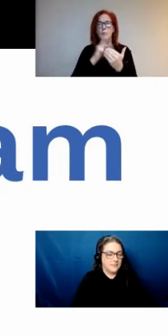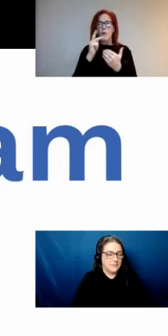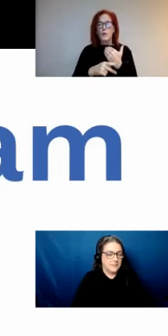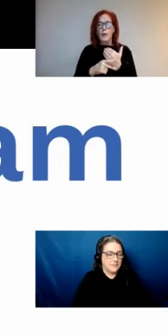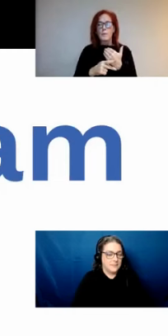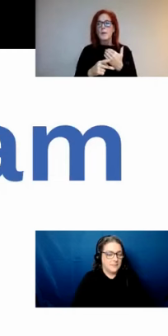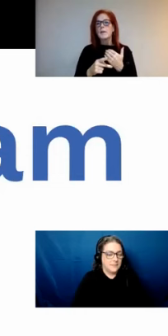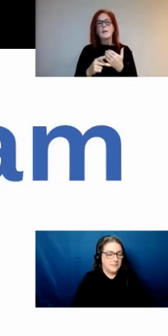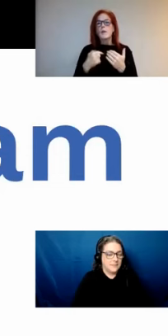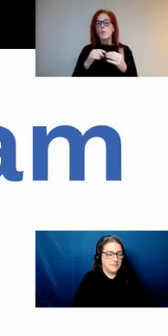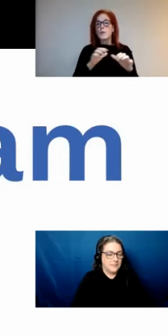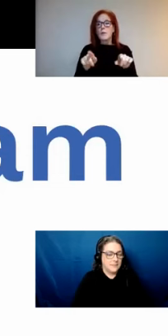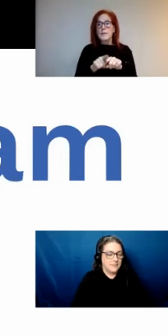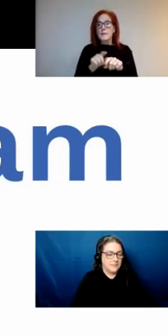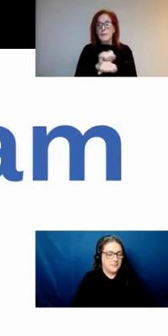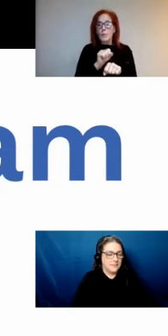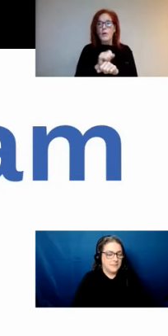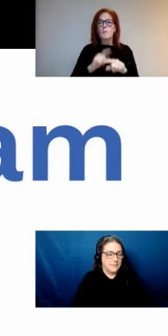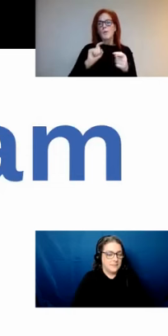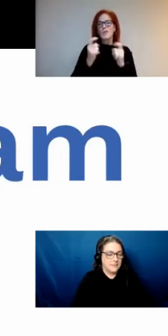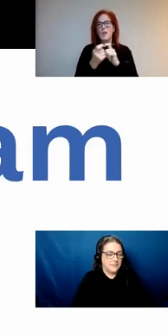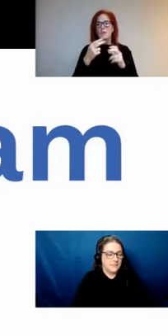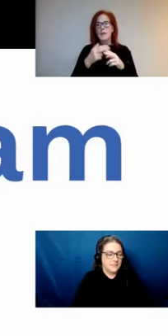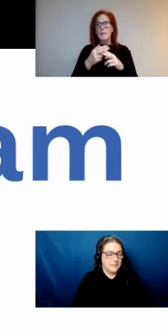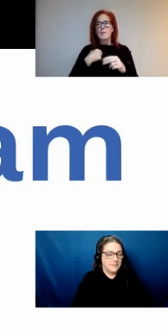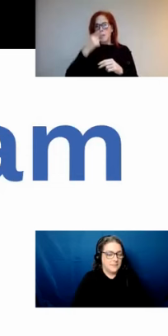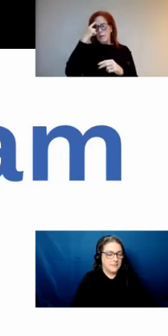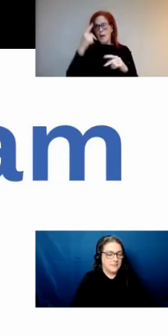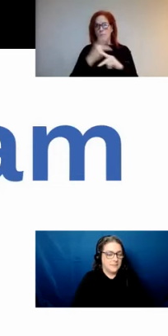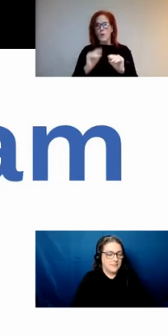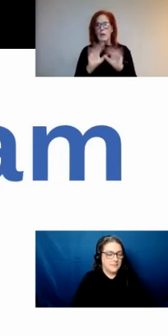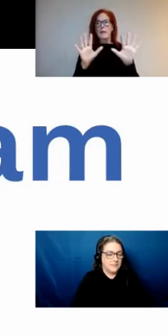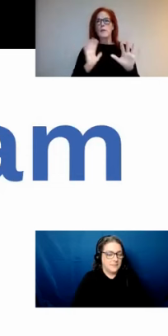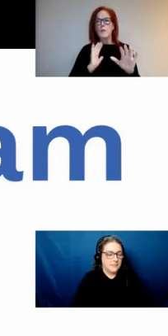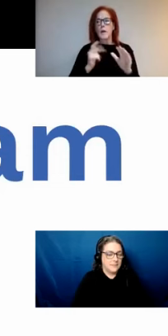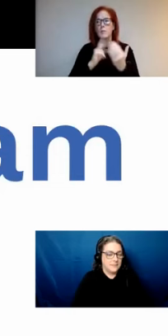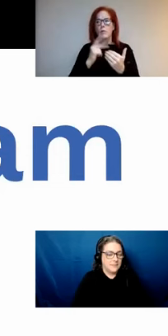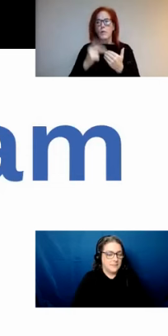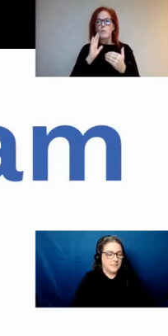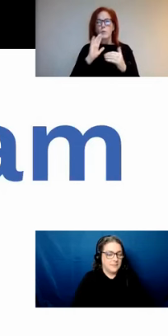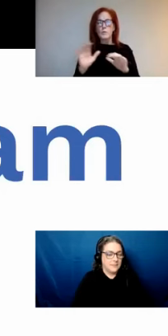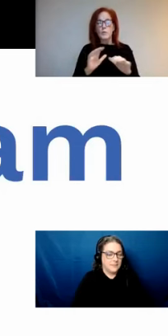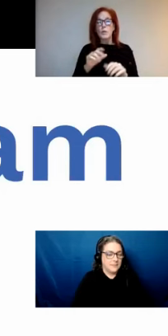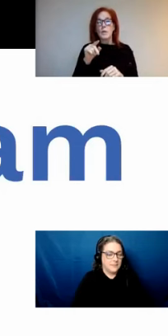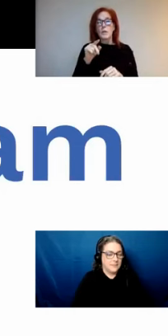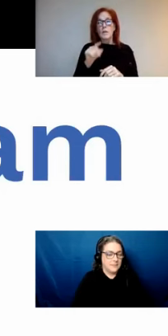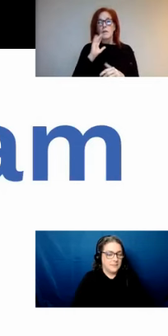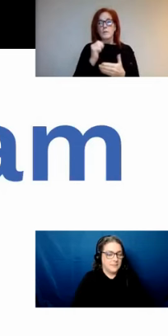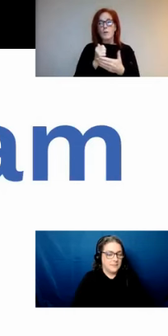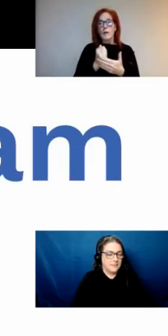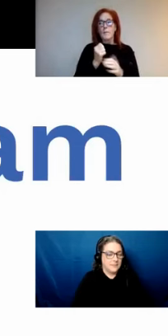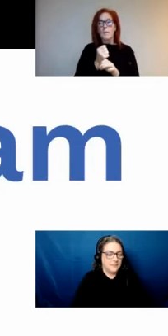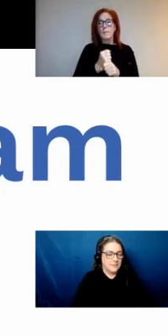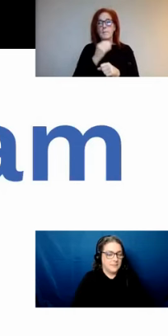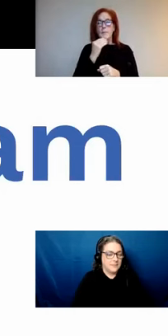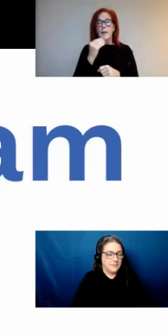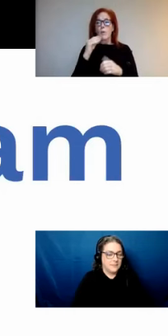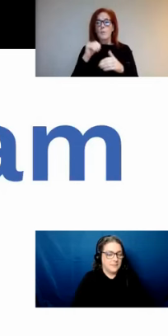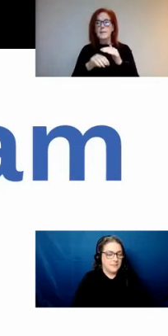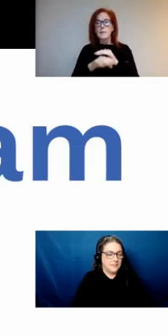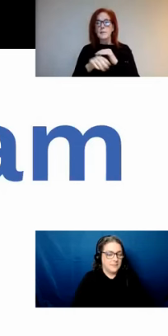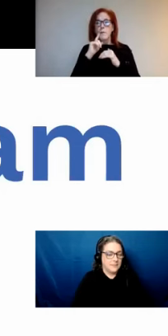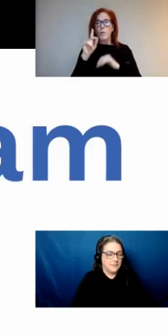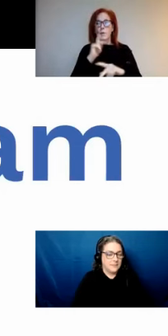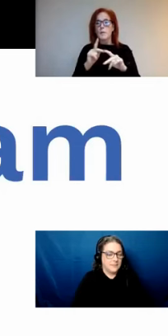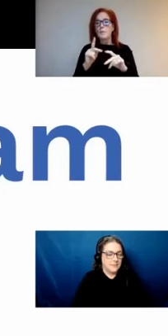next with the Energy Conservation Healthy Homes Program. For this one it's basically doing minor energy and health and -- health and safety improvements to a home that is for homeowners living East of 72nd Street as well.